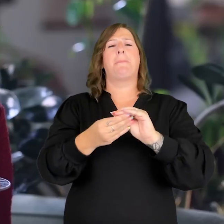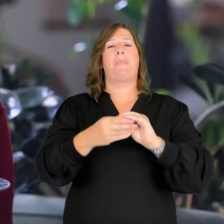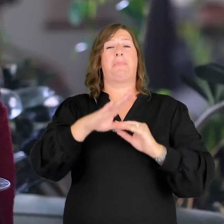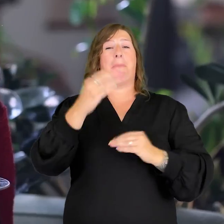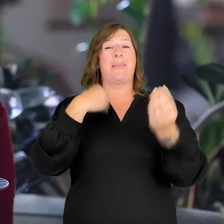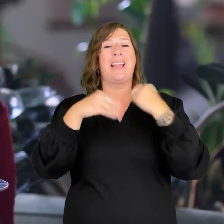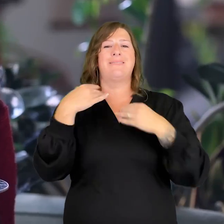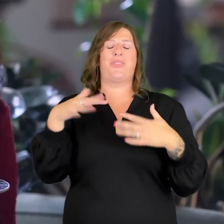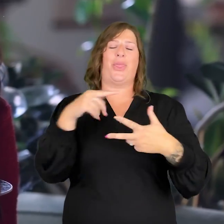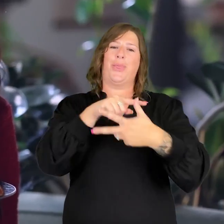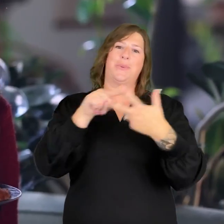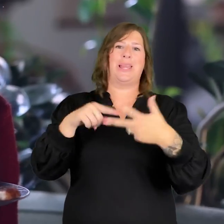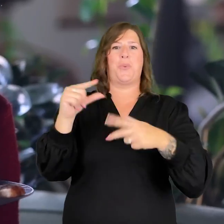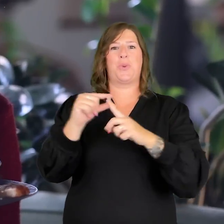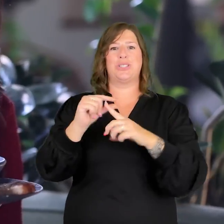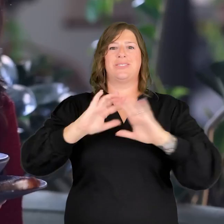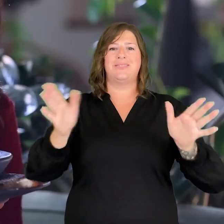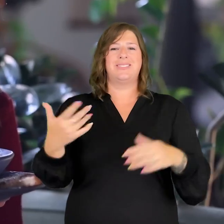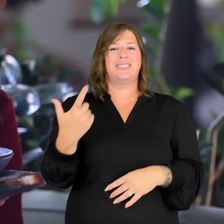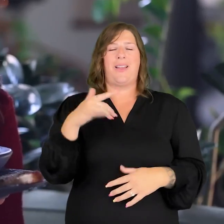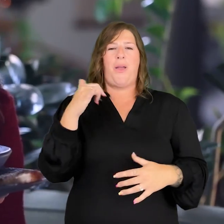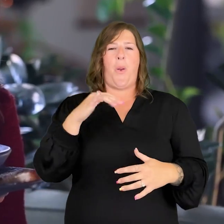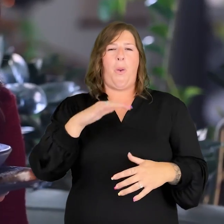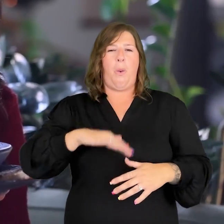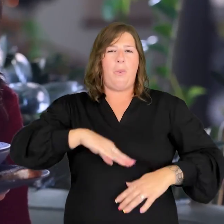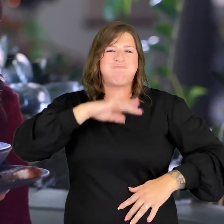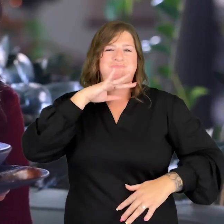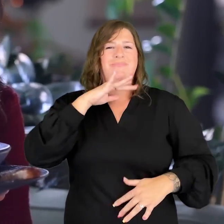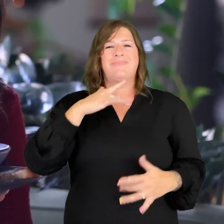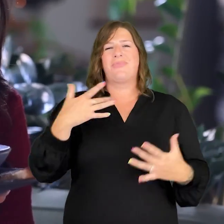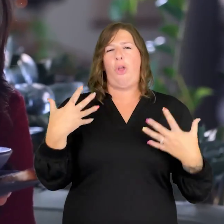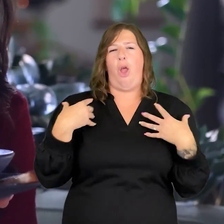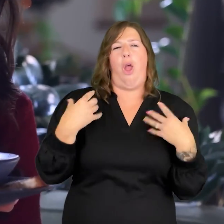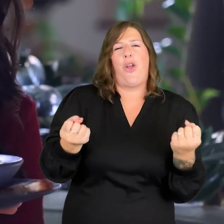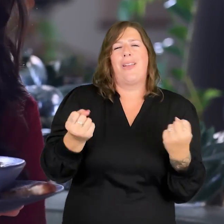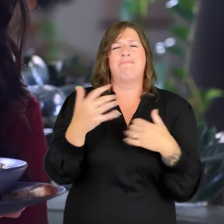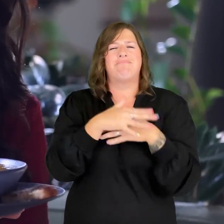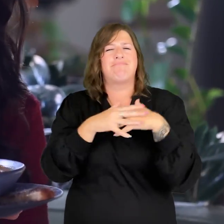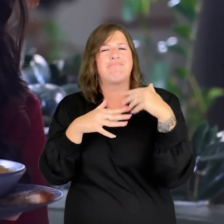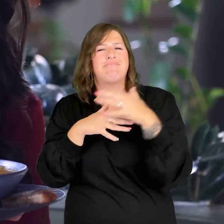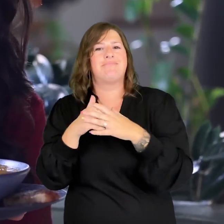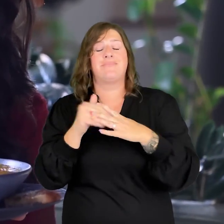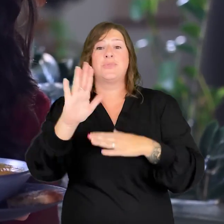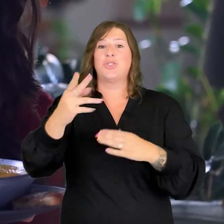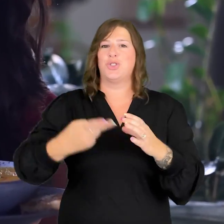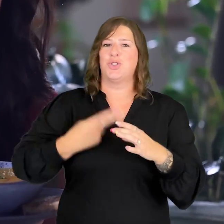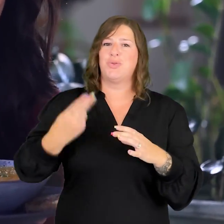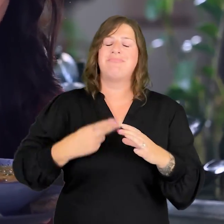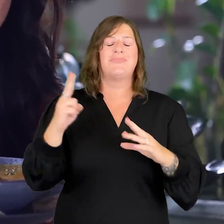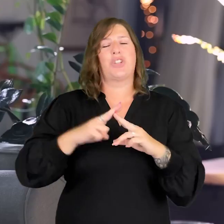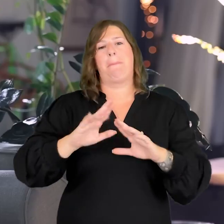in three words, they'd be wholesome, hearty, and comforting. And the soup is no exception. So there you have it, friends.